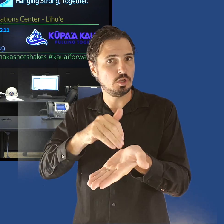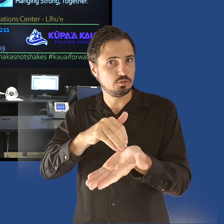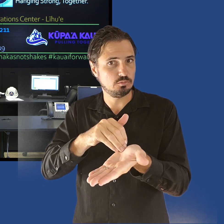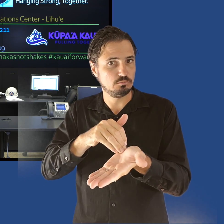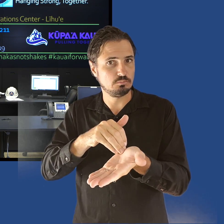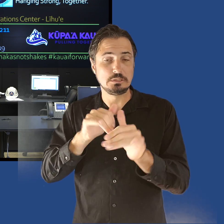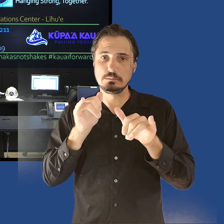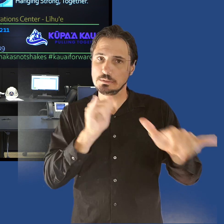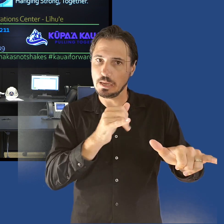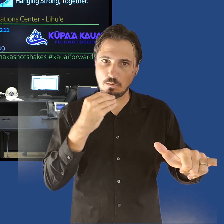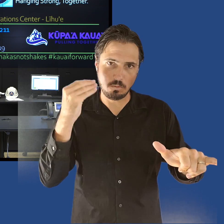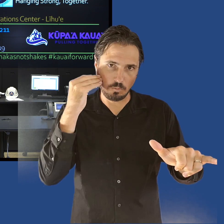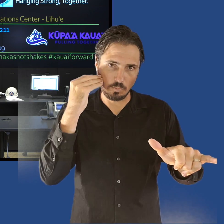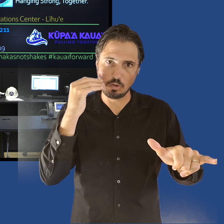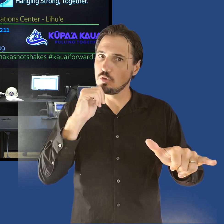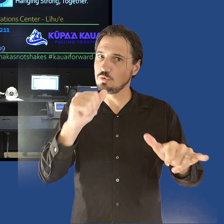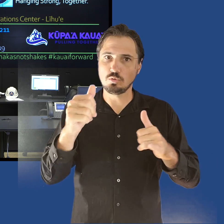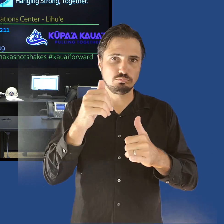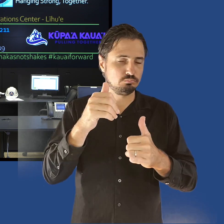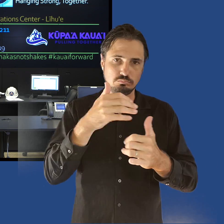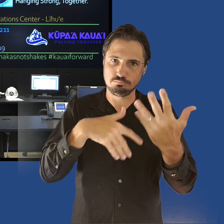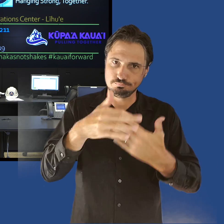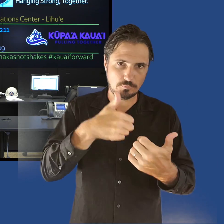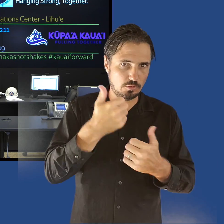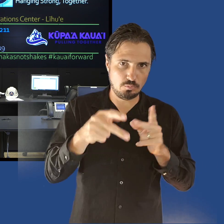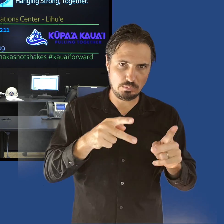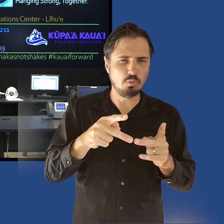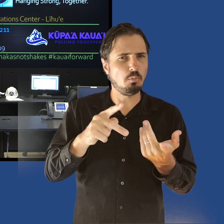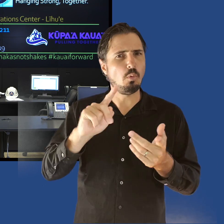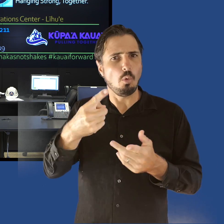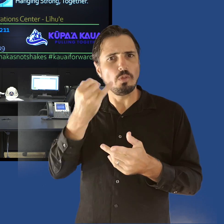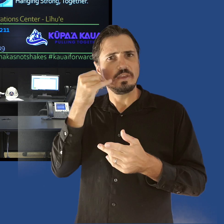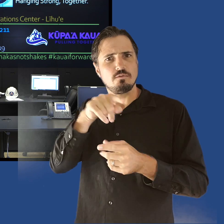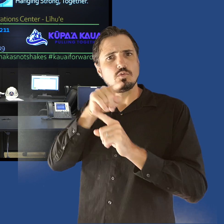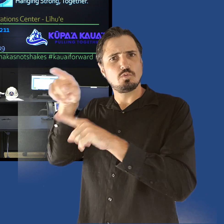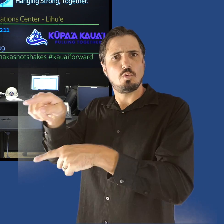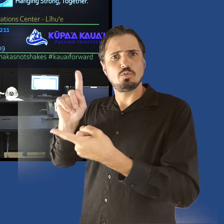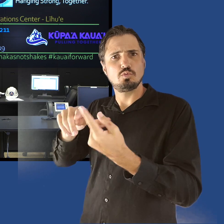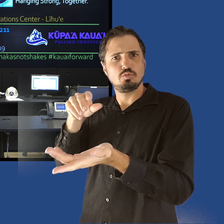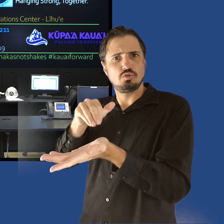Stay home and avoid contact with others, except for seeking medical care.